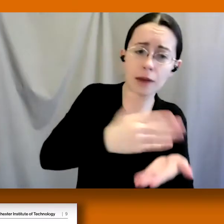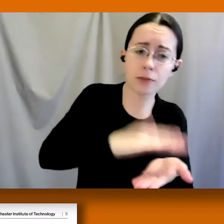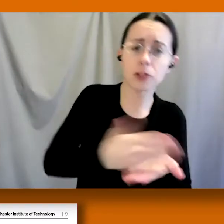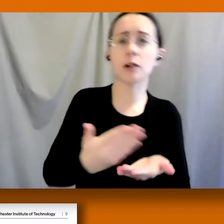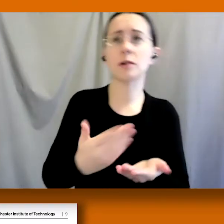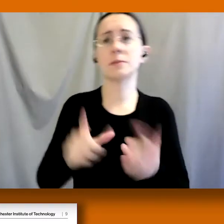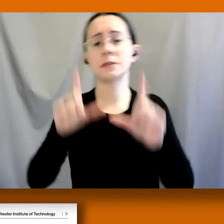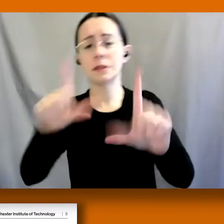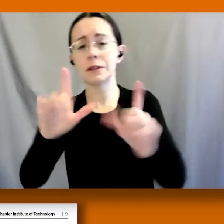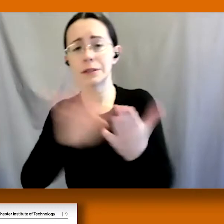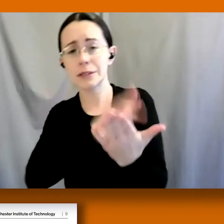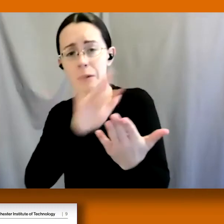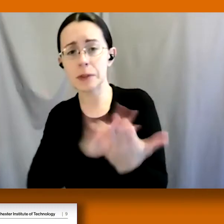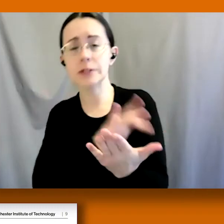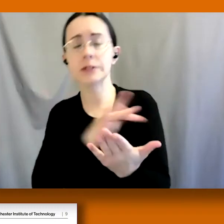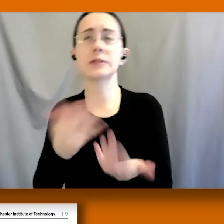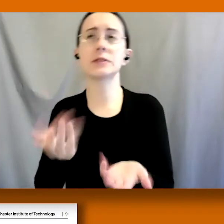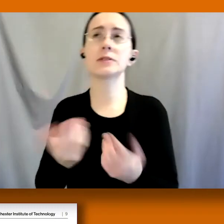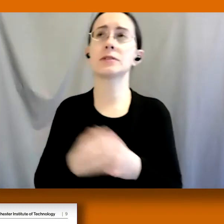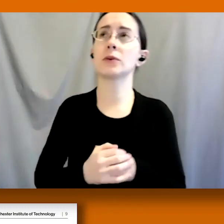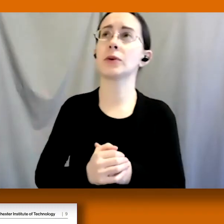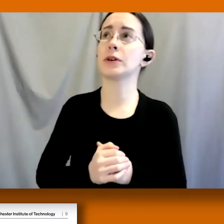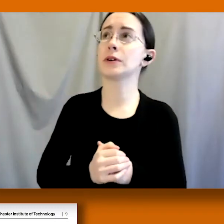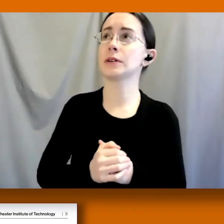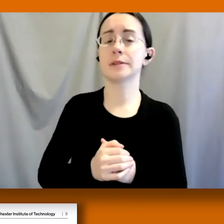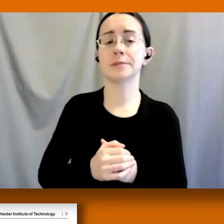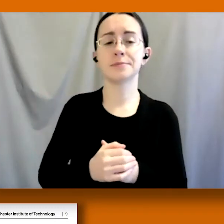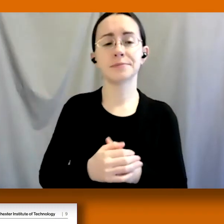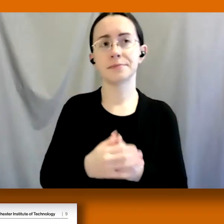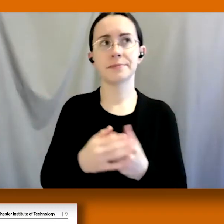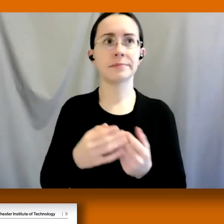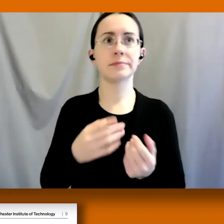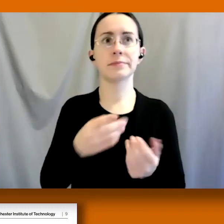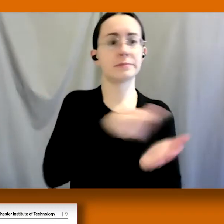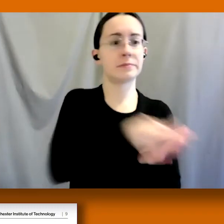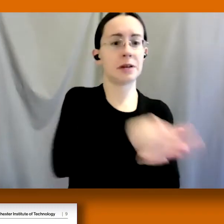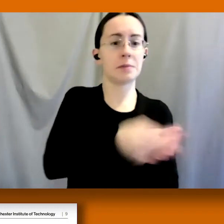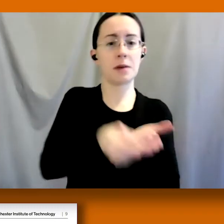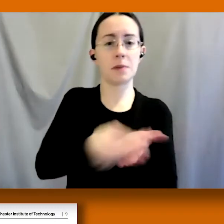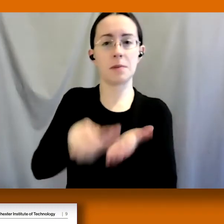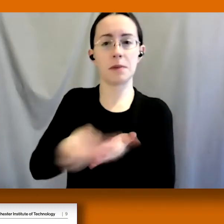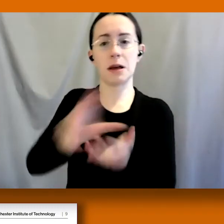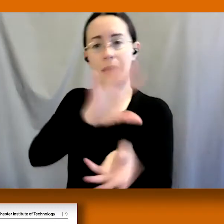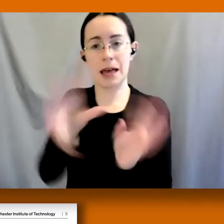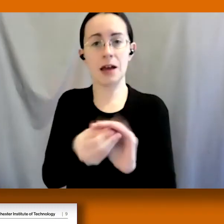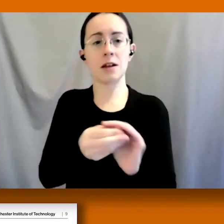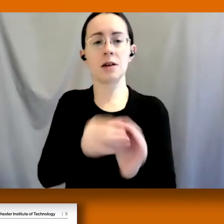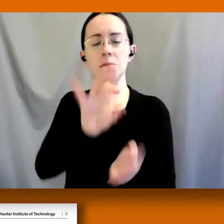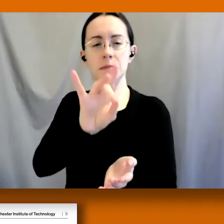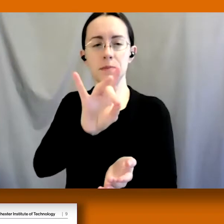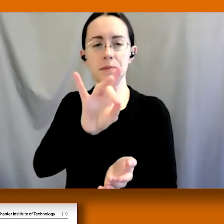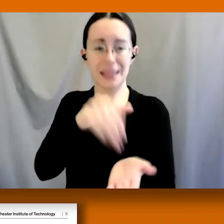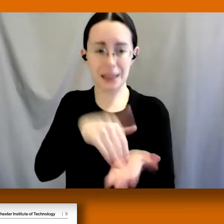or, um, something that's gonna add up to $8,000, that's not capital equipment.